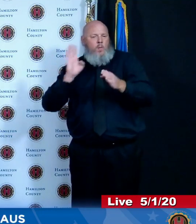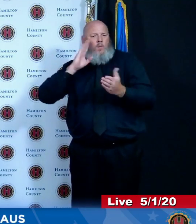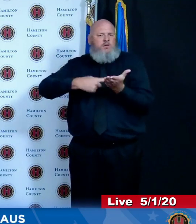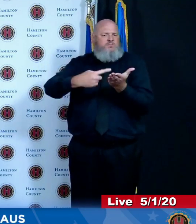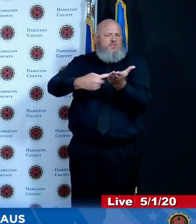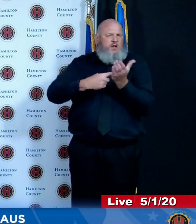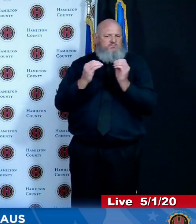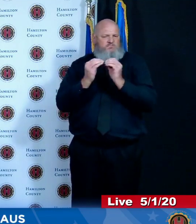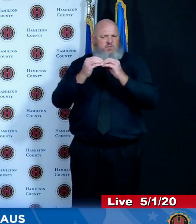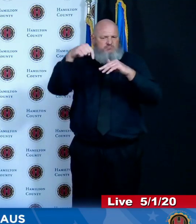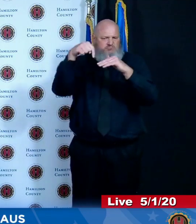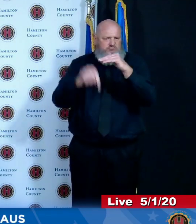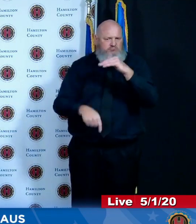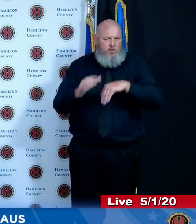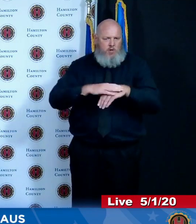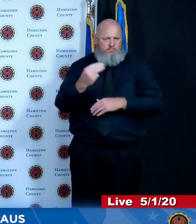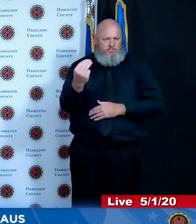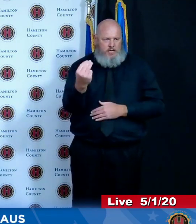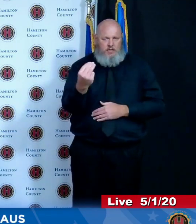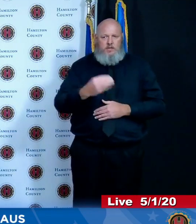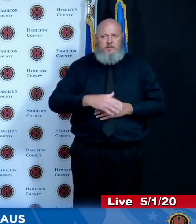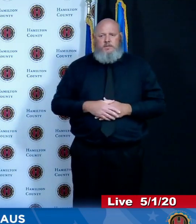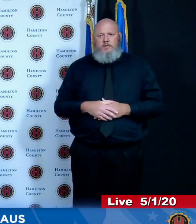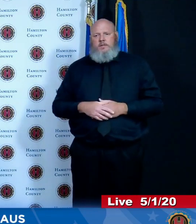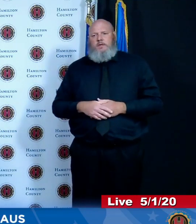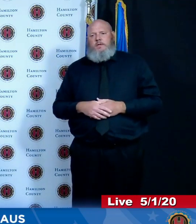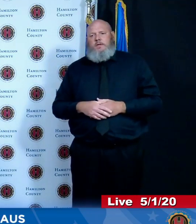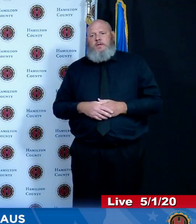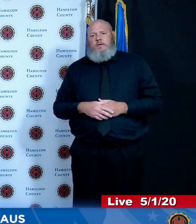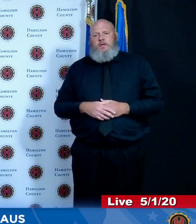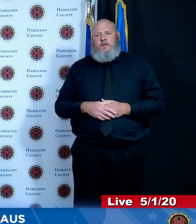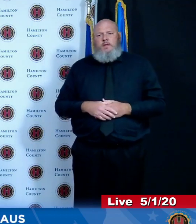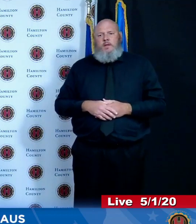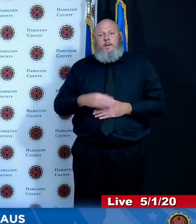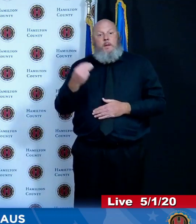up as the rest of the community starts to open up so again a Judge Kubicki has